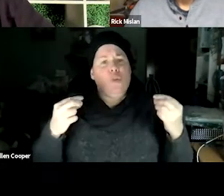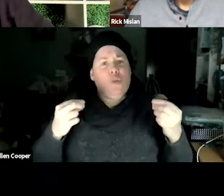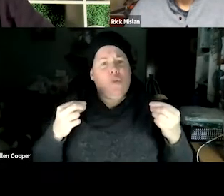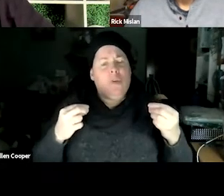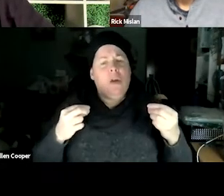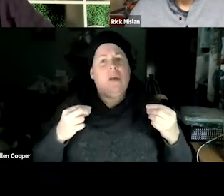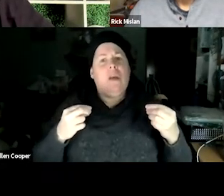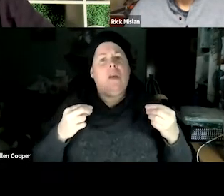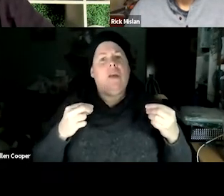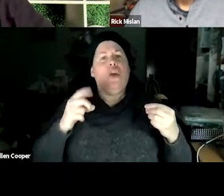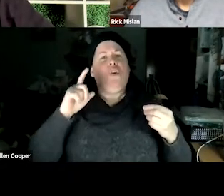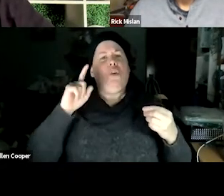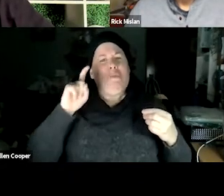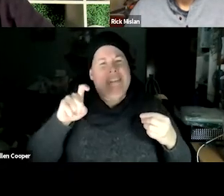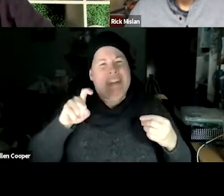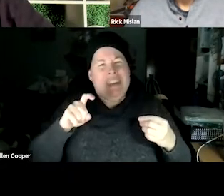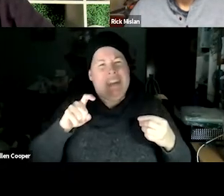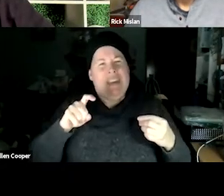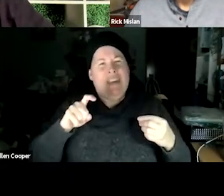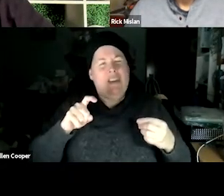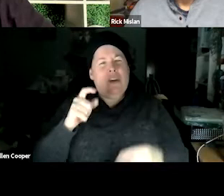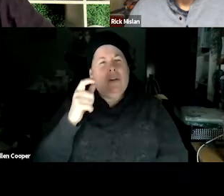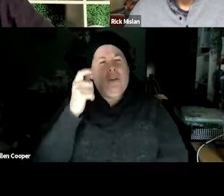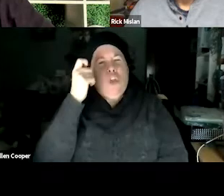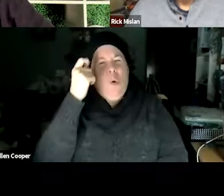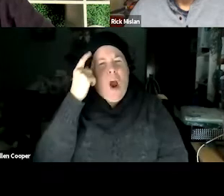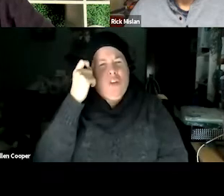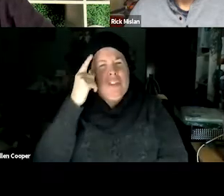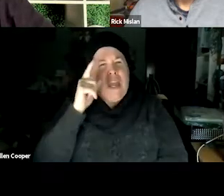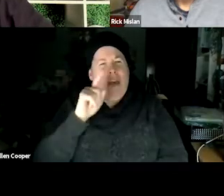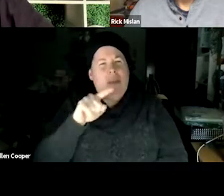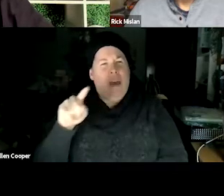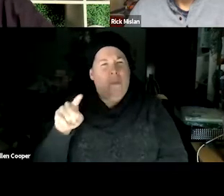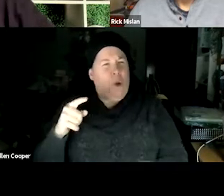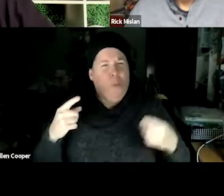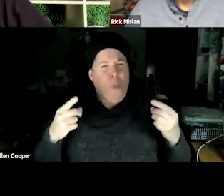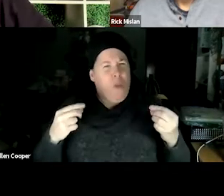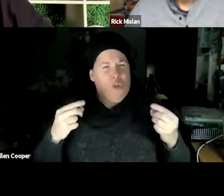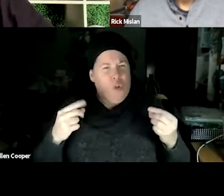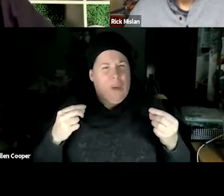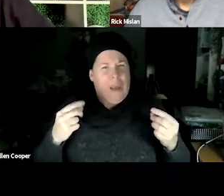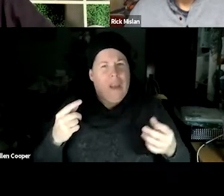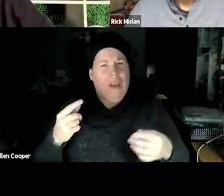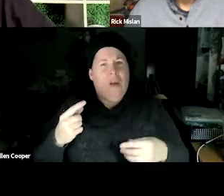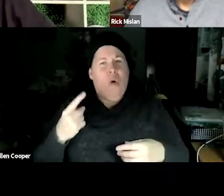live live by understanding these actors and what they do, you know, CalebBarlow: One of the disciplines. I have